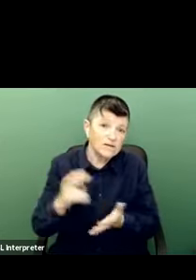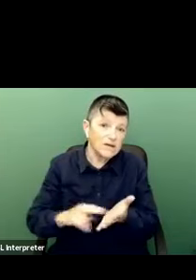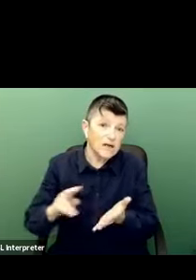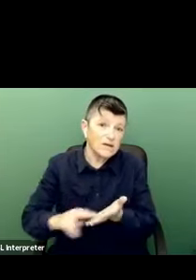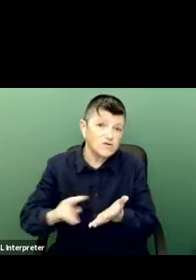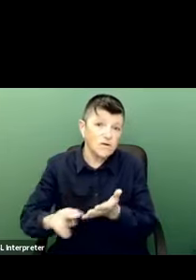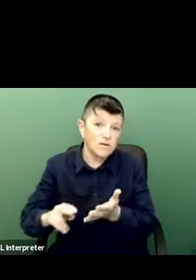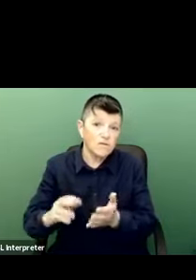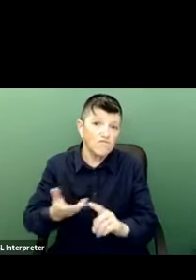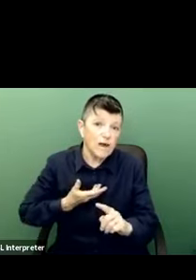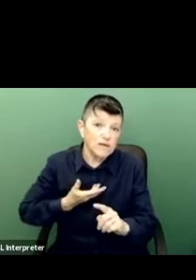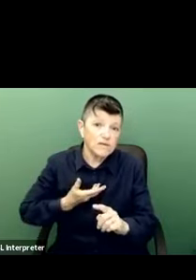natural life's is